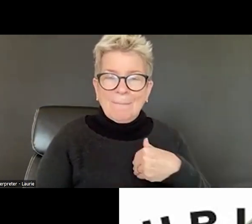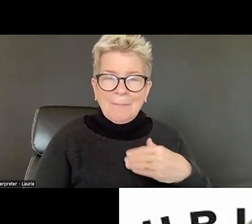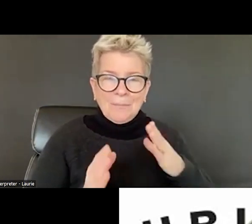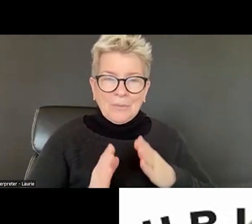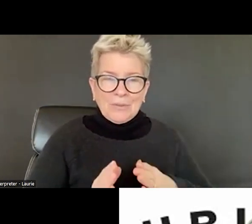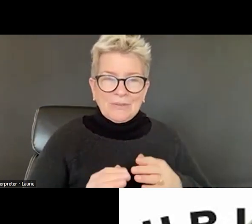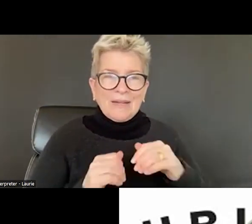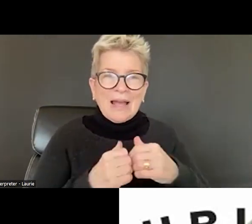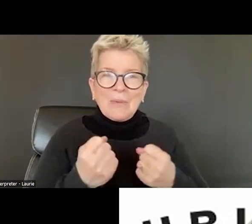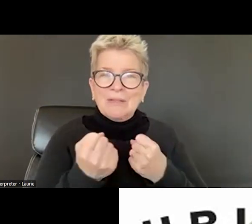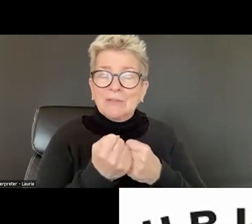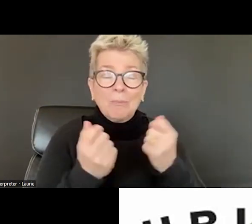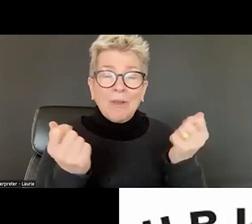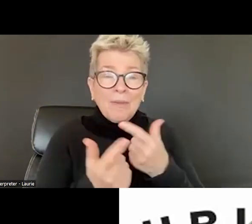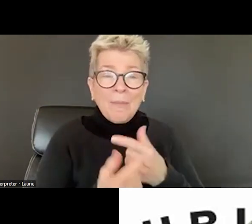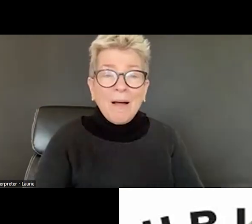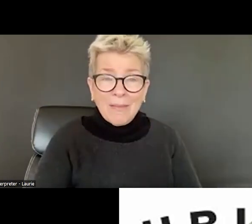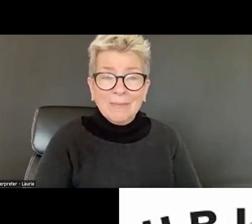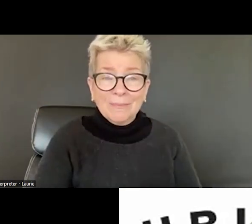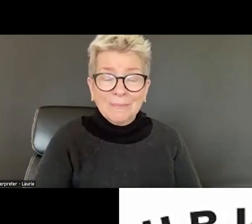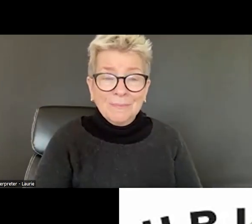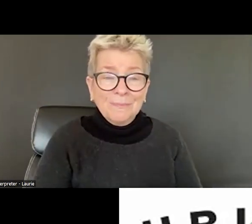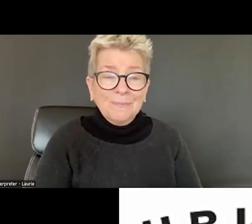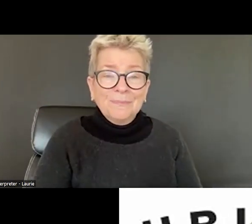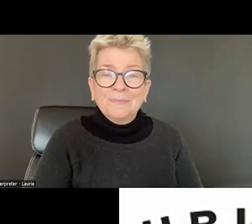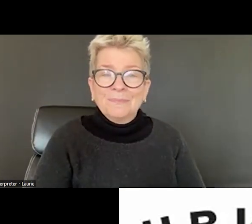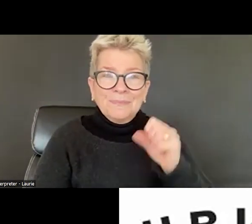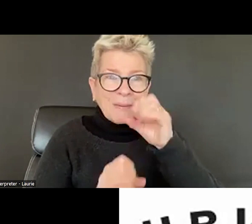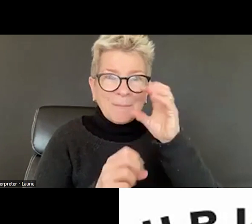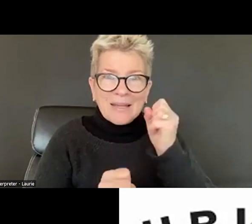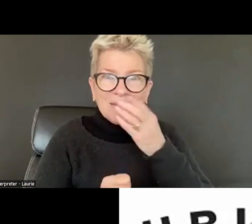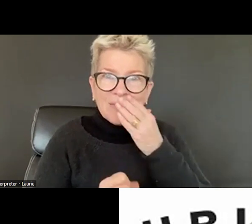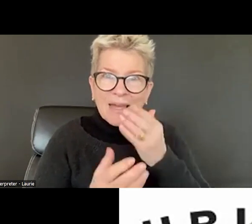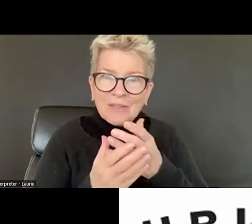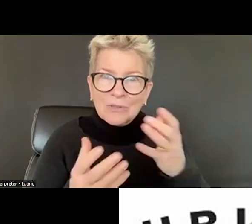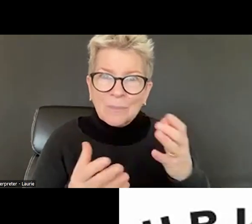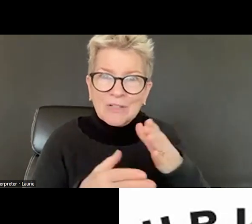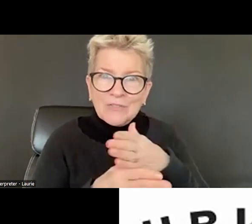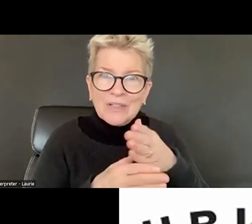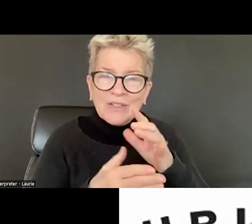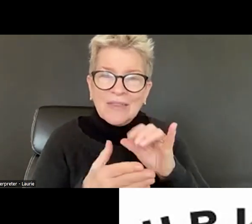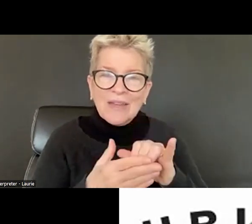support all that's amazing thank you so much for sharing that and for Auburn's commitment to his